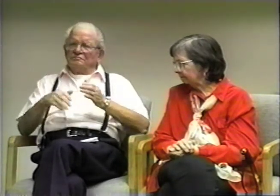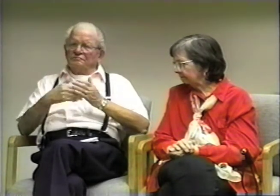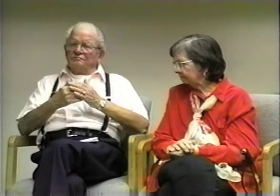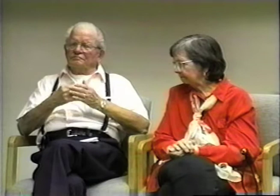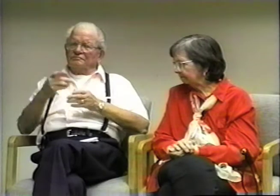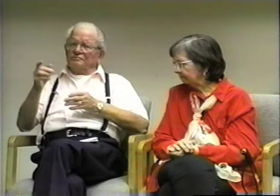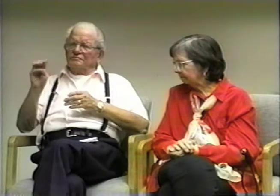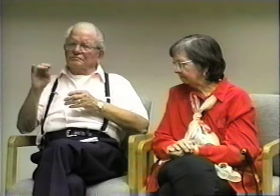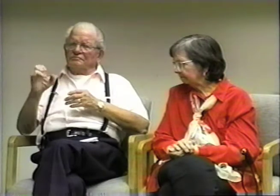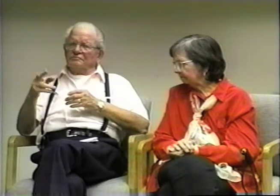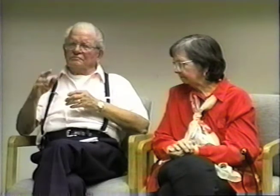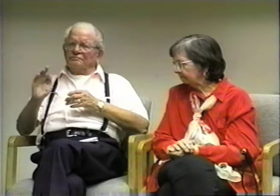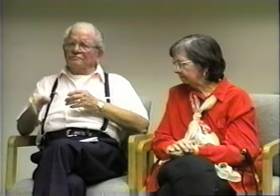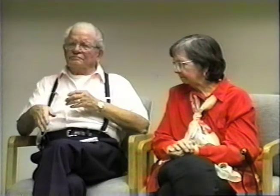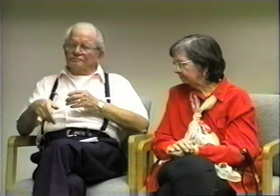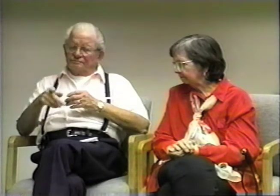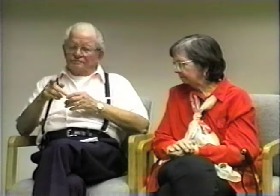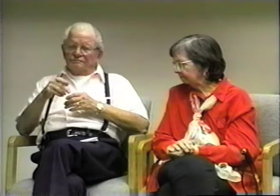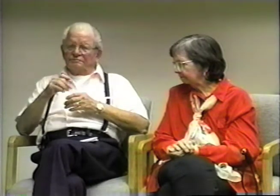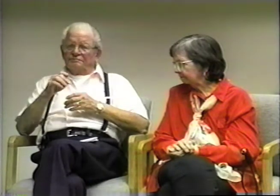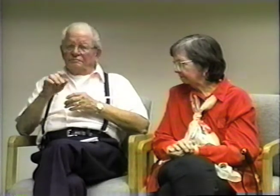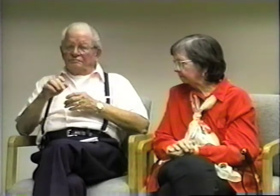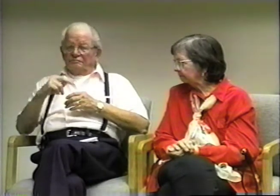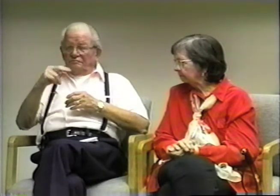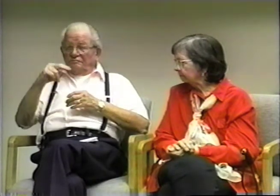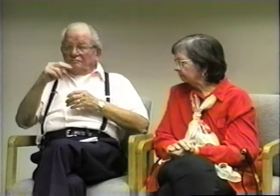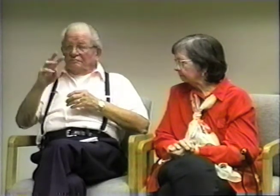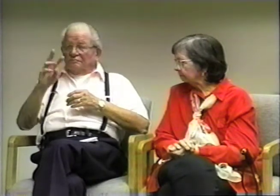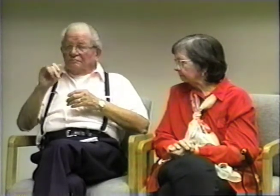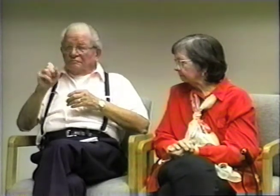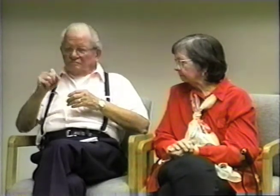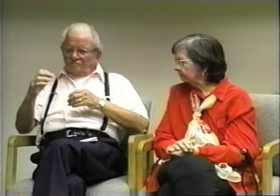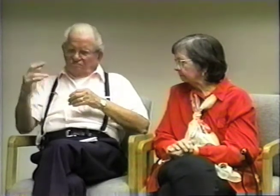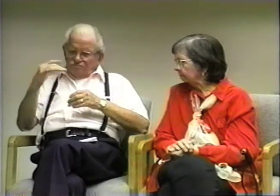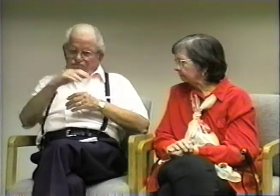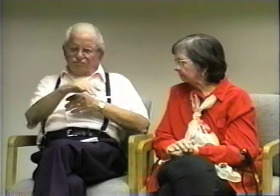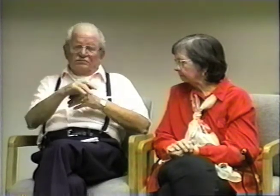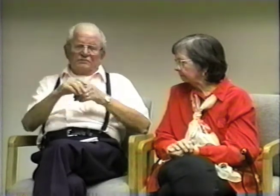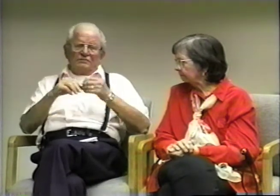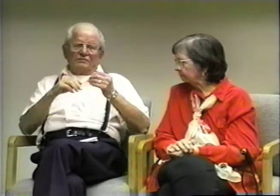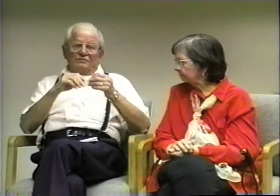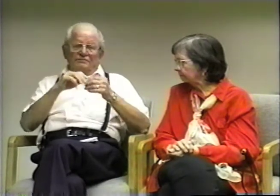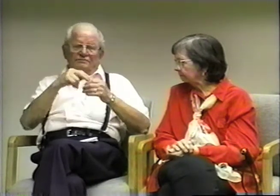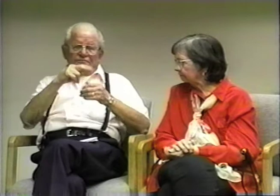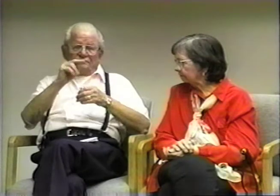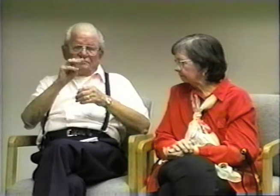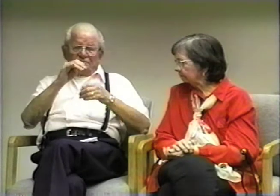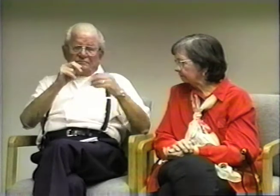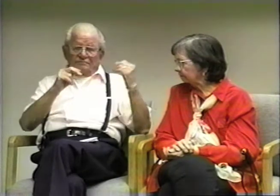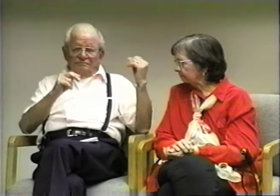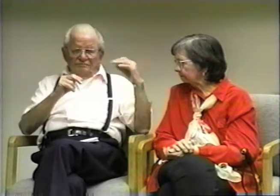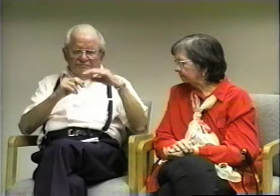Unfortunately, people from Michigan never really attended.